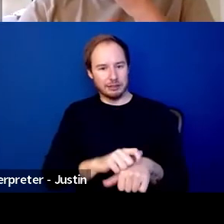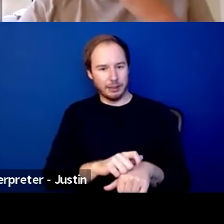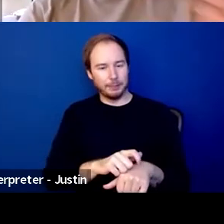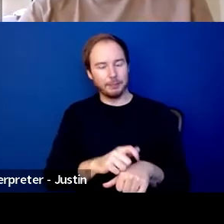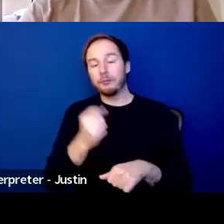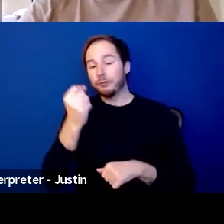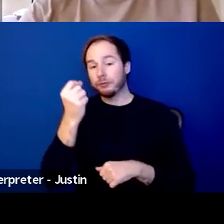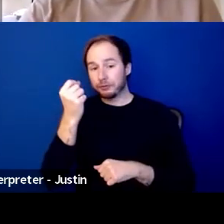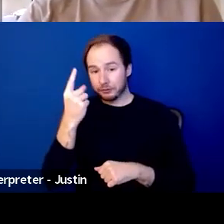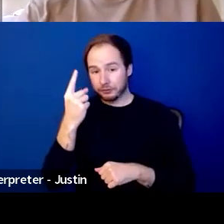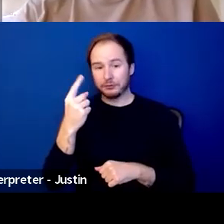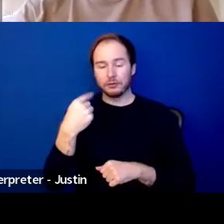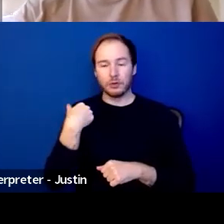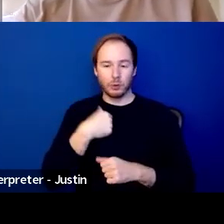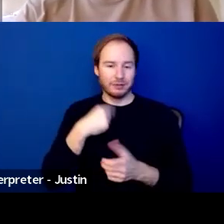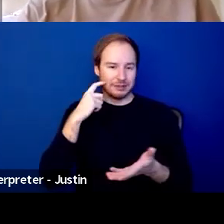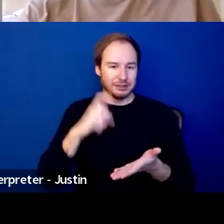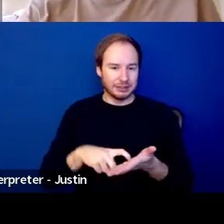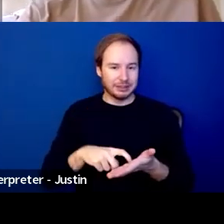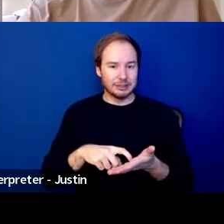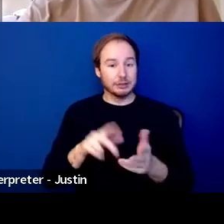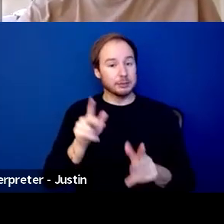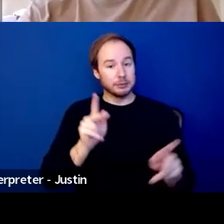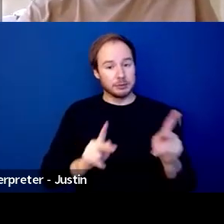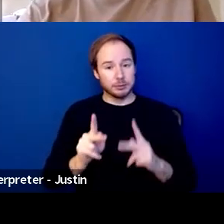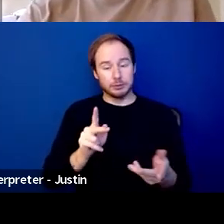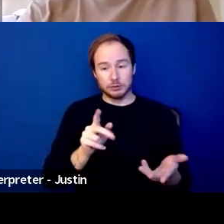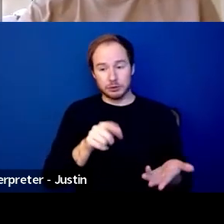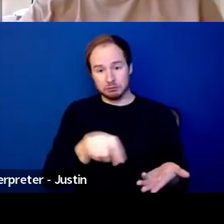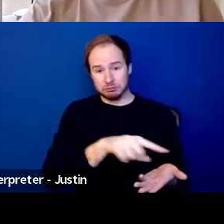But we've really seen that people are starting,